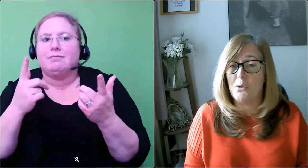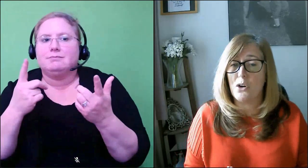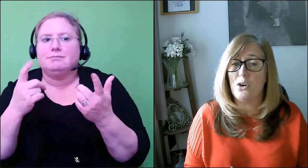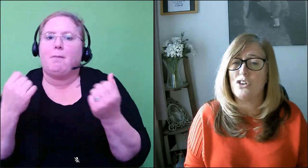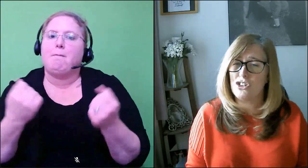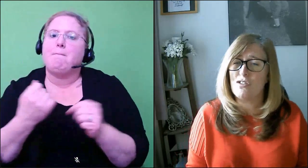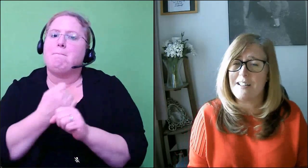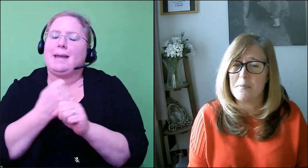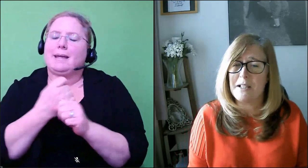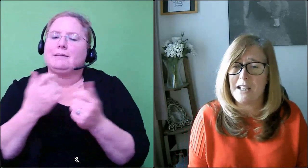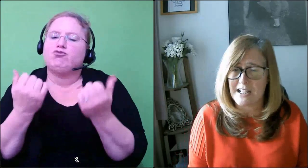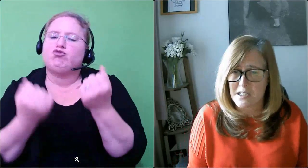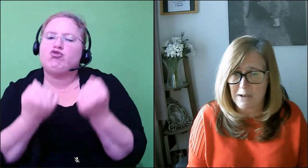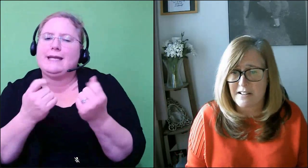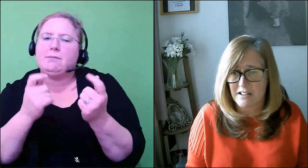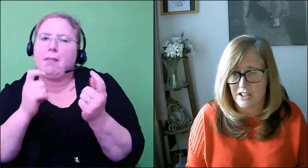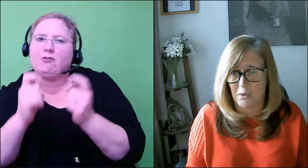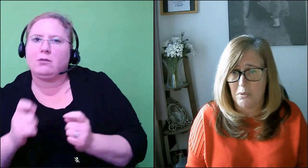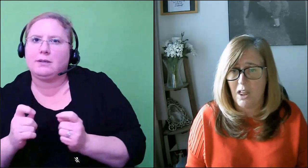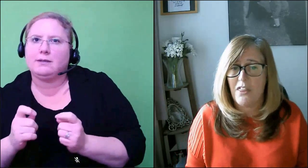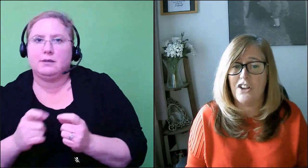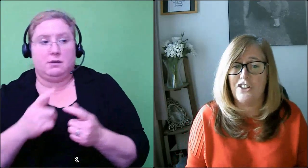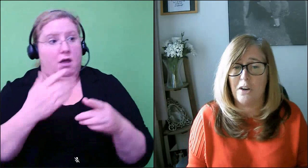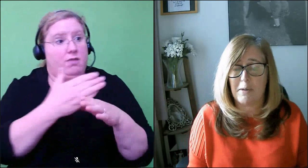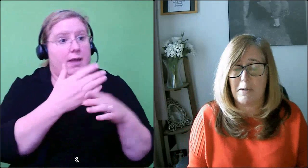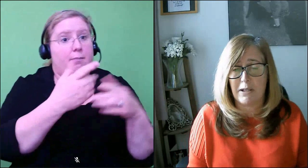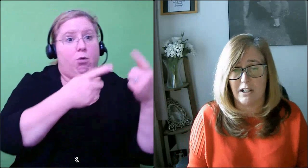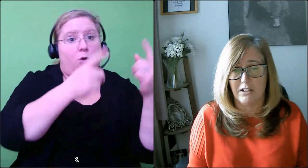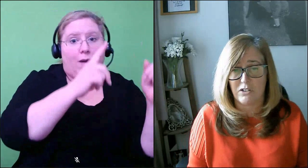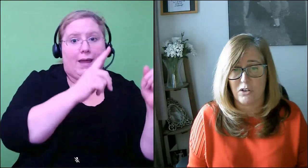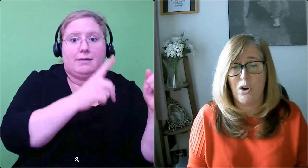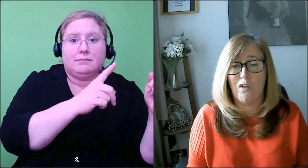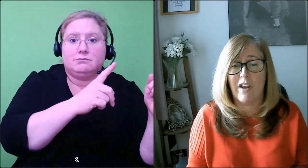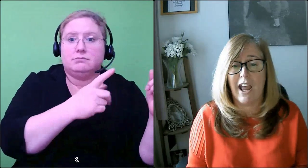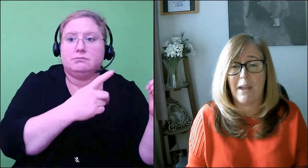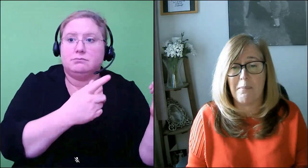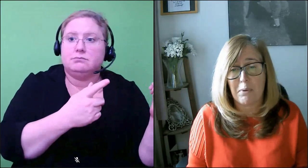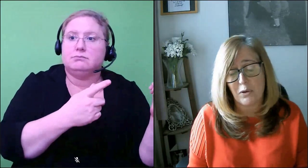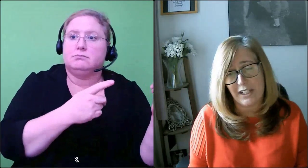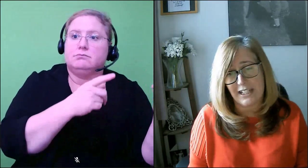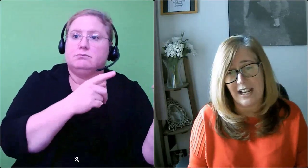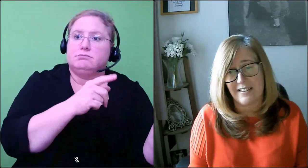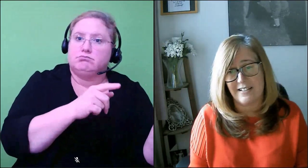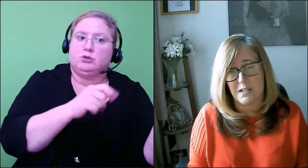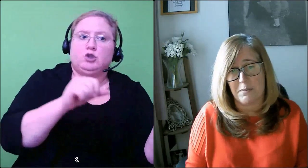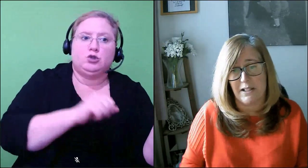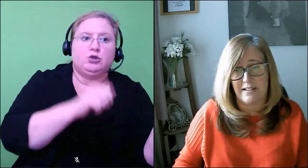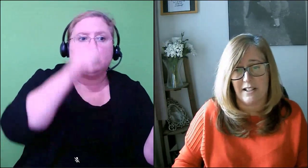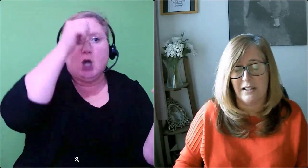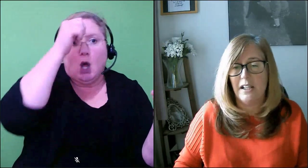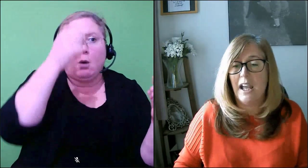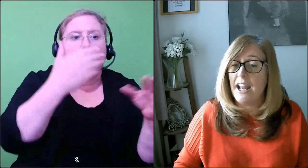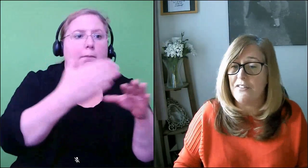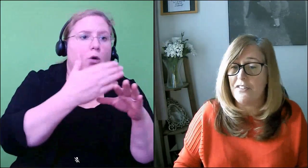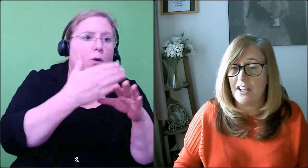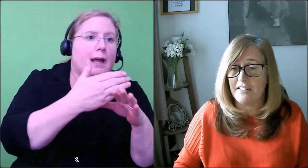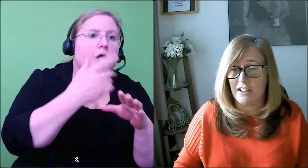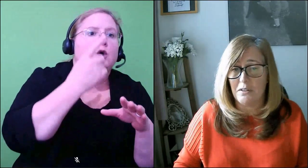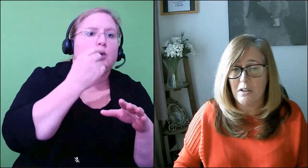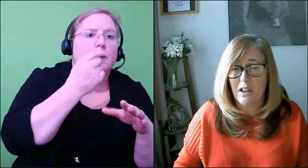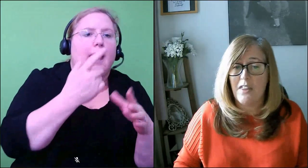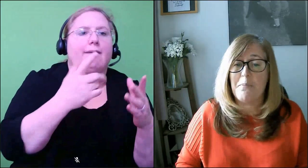when an employer knows or should reasonably expect to know that a job applicant or an